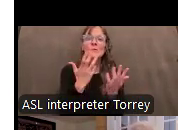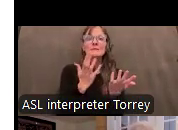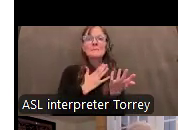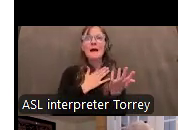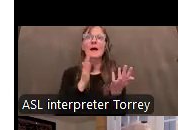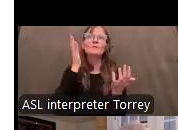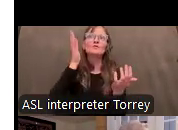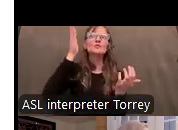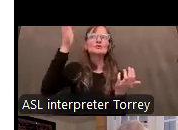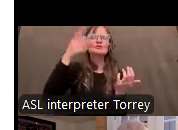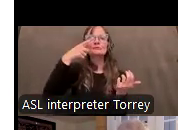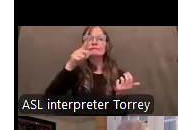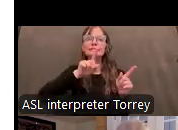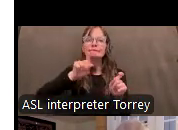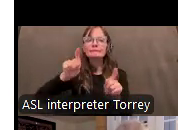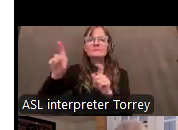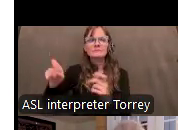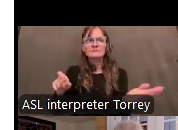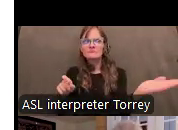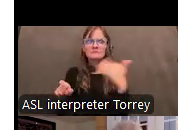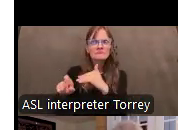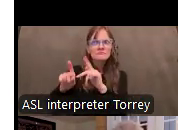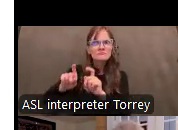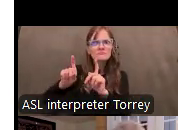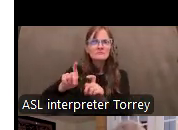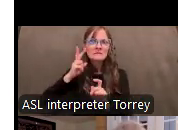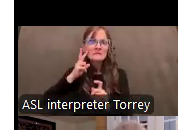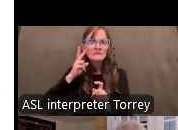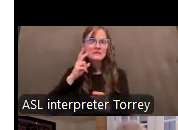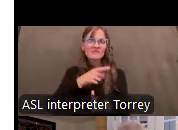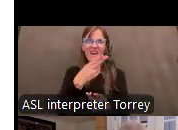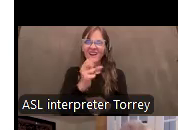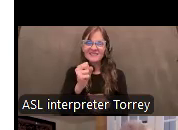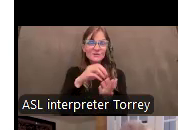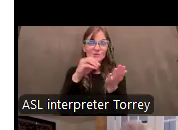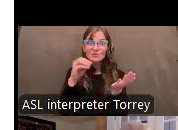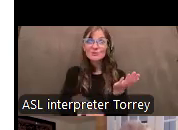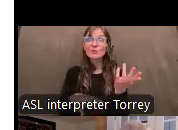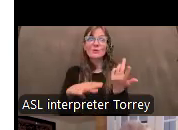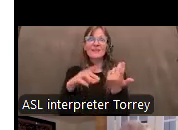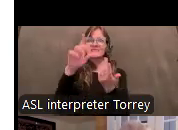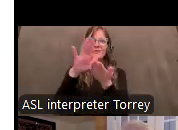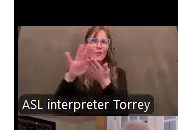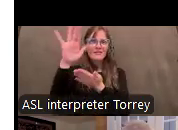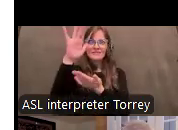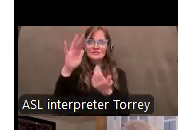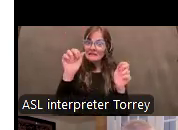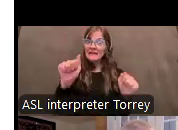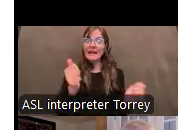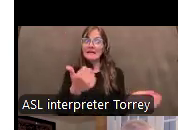and educators to get young people to consider becoming a CDCP before you move on to something else